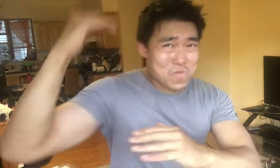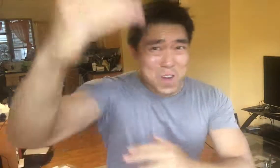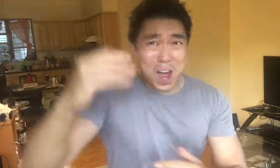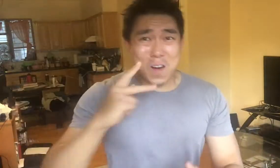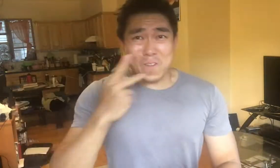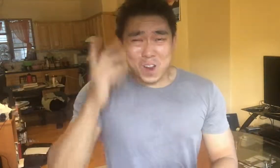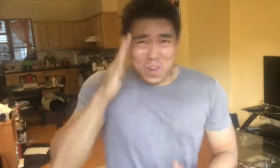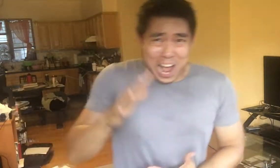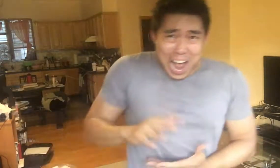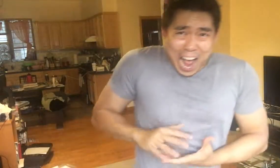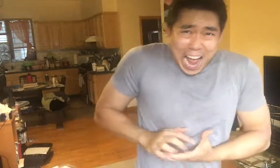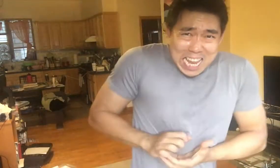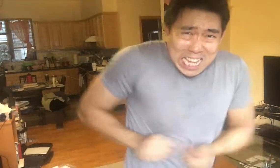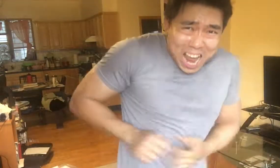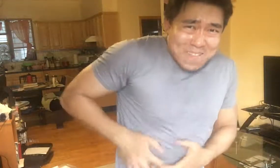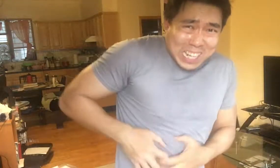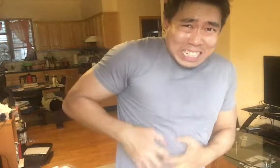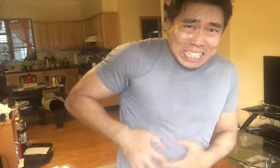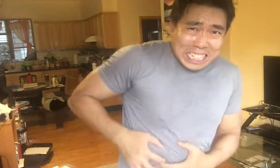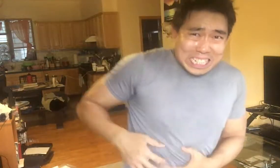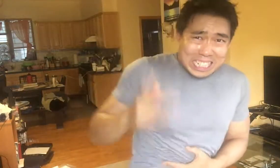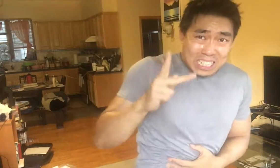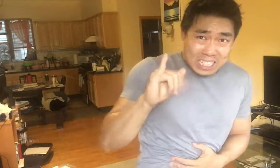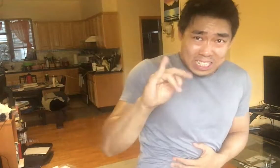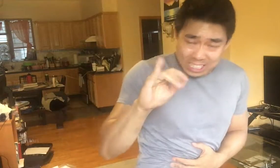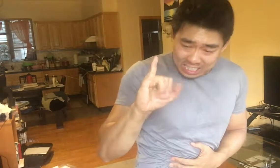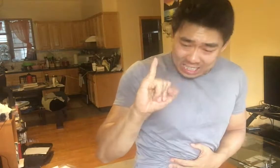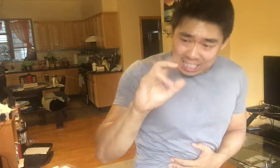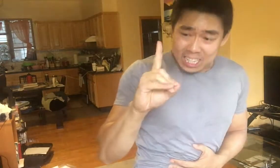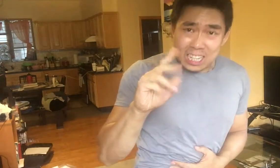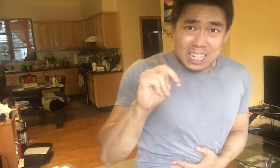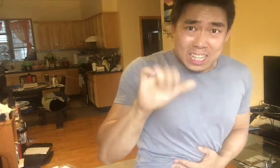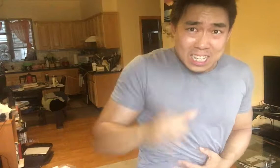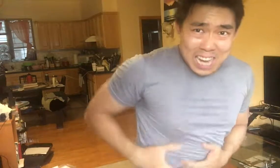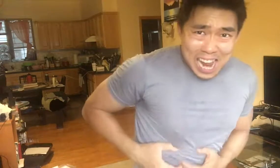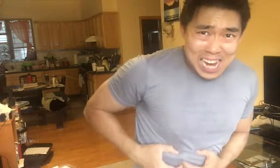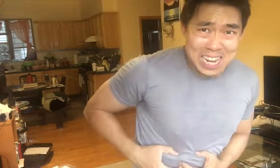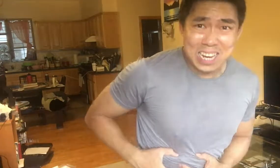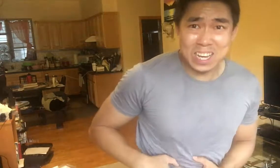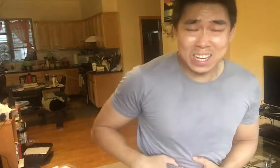You might have heard the statement that a high protein intake harms the kidneys